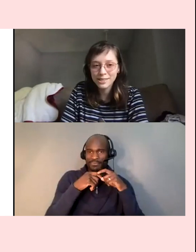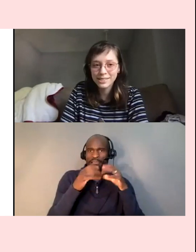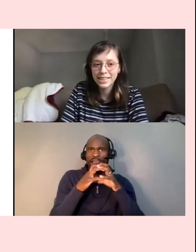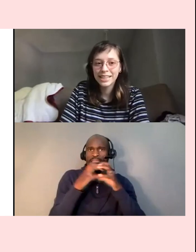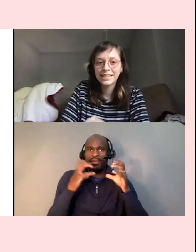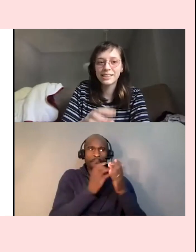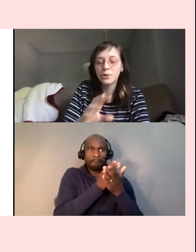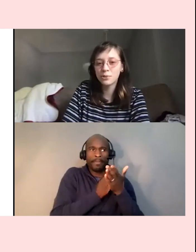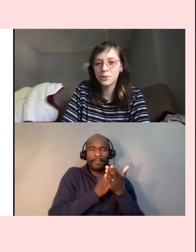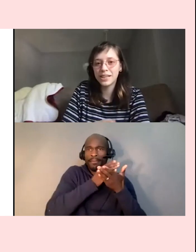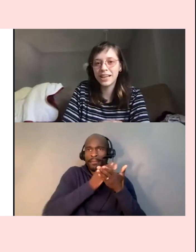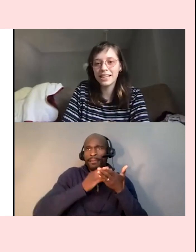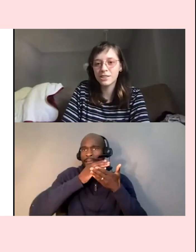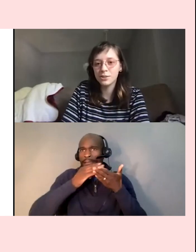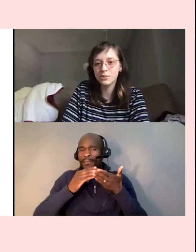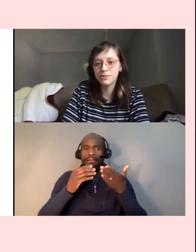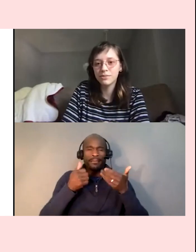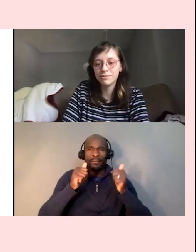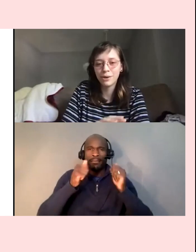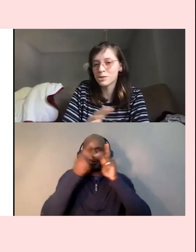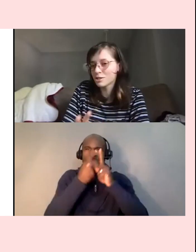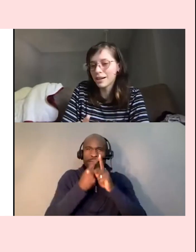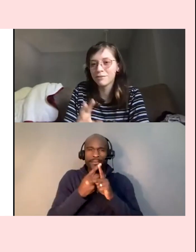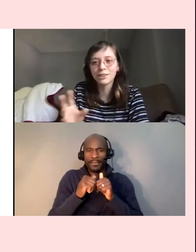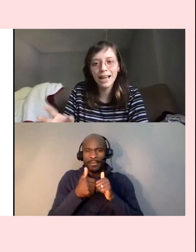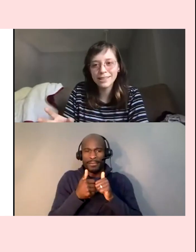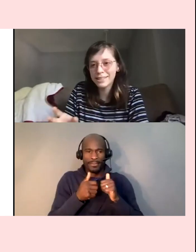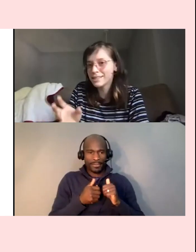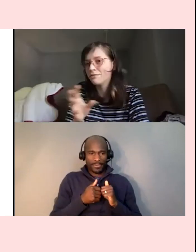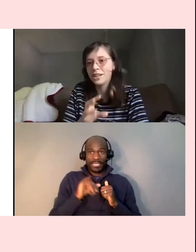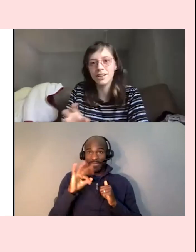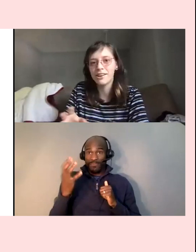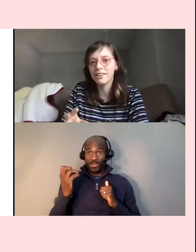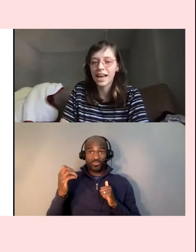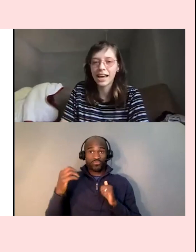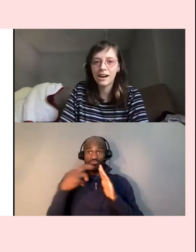to go through to get to registering for classes and figuring all of that out